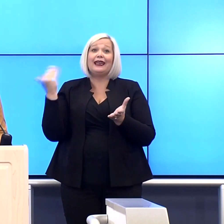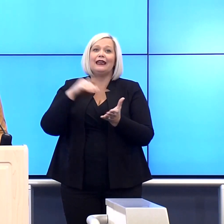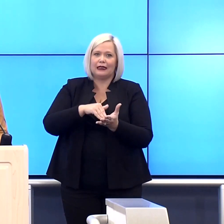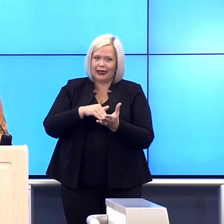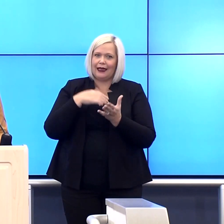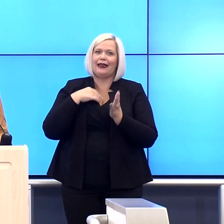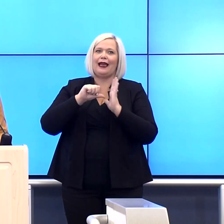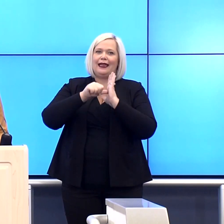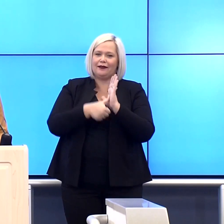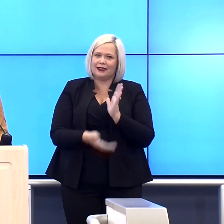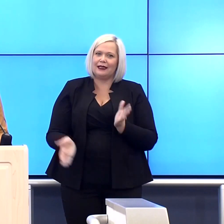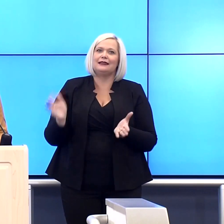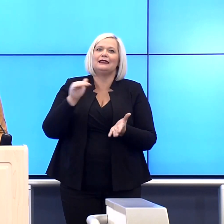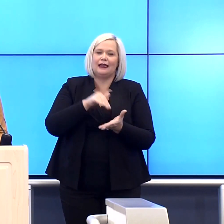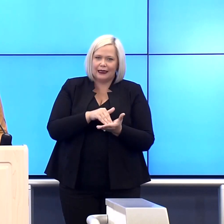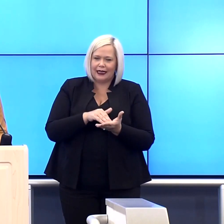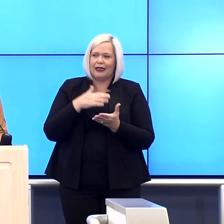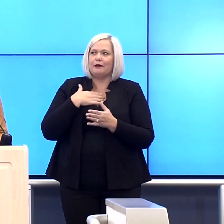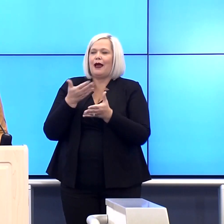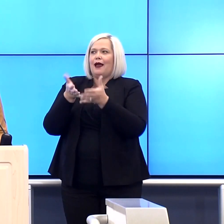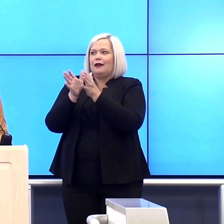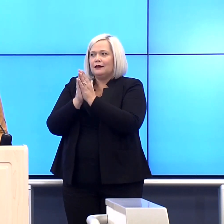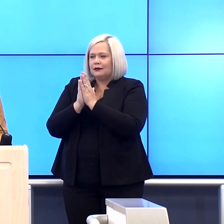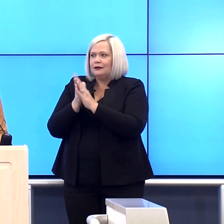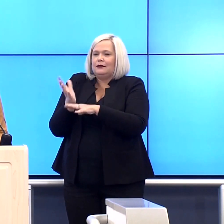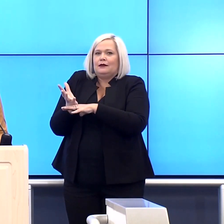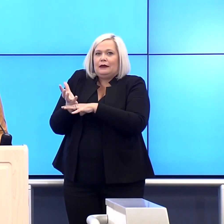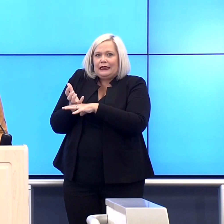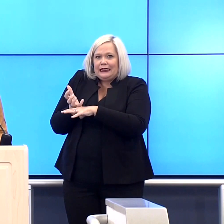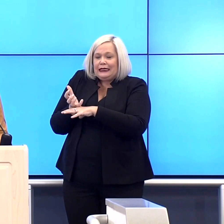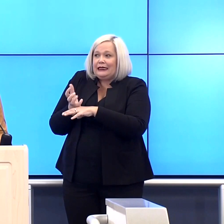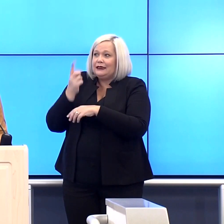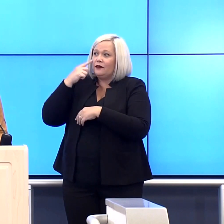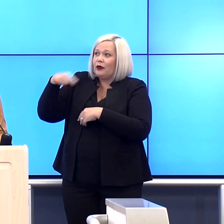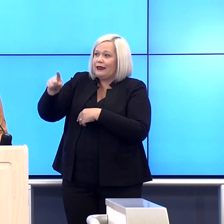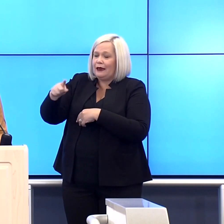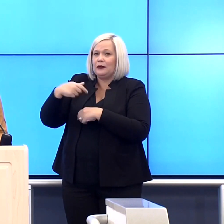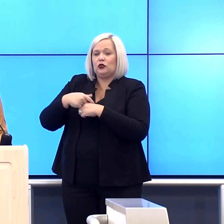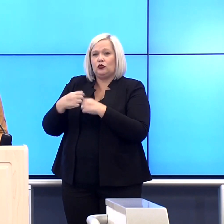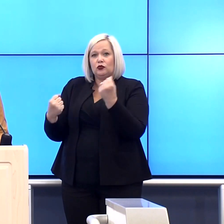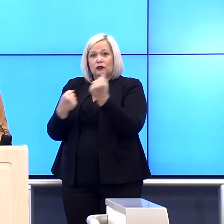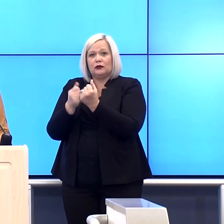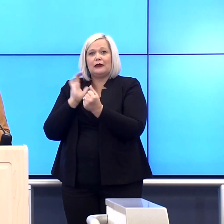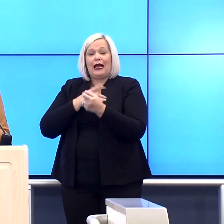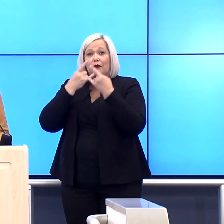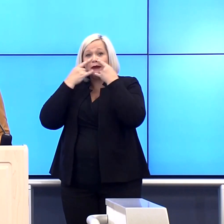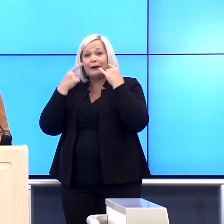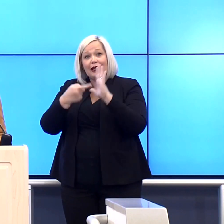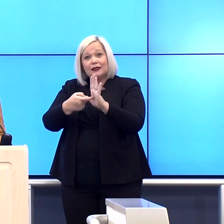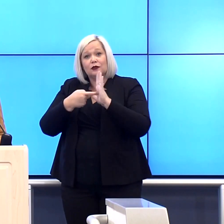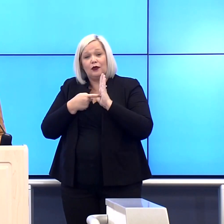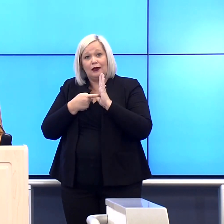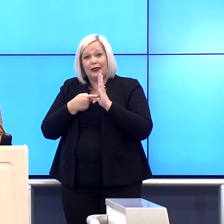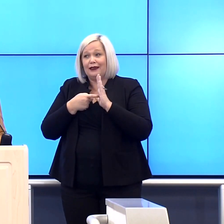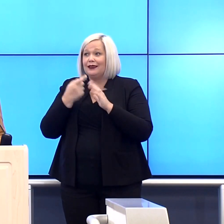WEEK. DURING THAT QUADRANT CALL, I DURING THAT QUADRANT CALL, I AGAIN REITERATED MY PLEA TO HAVE AGAIN REITERATED MY PLEA TO HAVE CODIFY CASE OF THE MASK CODIFY CASE OF THE MASK MANDATE.